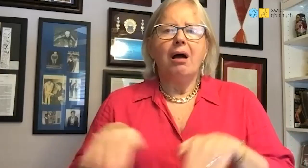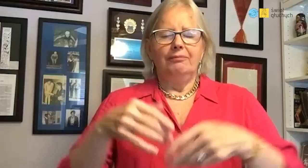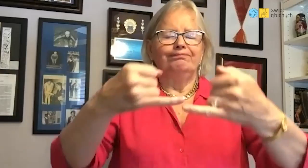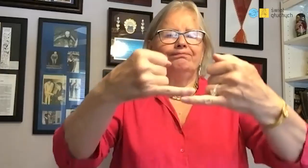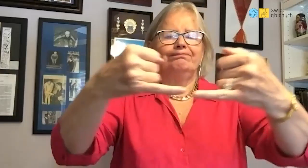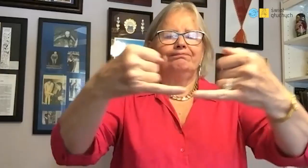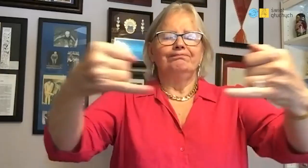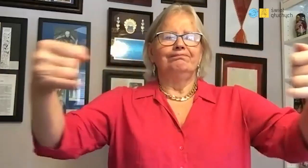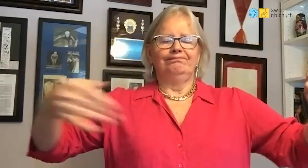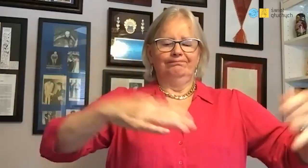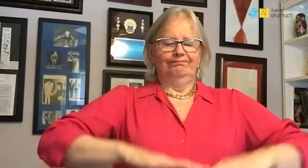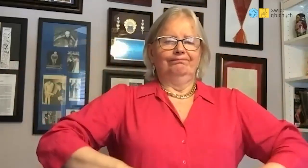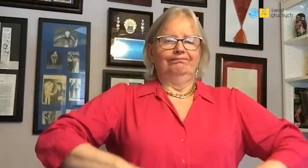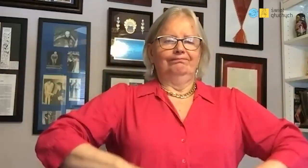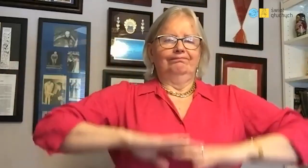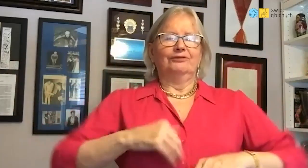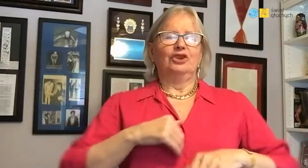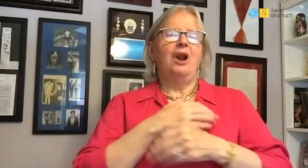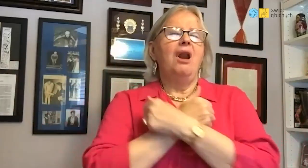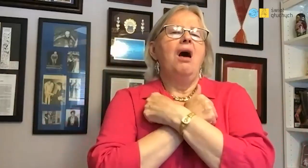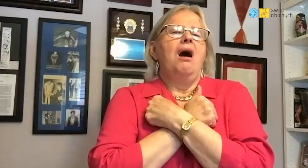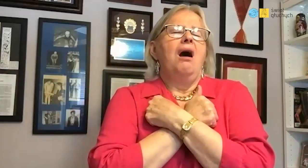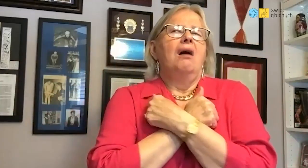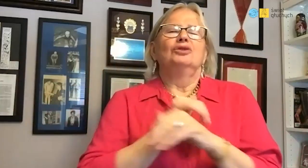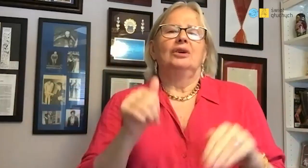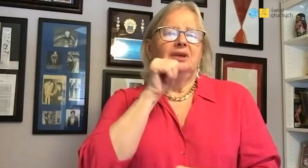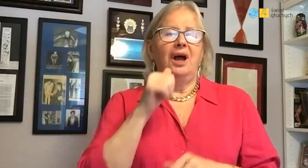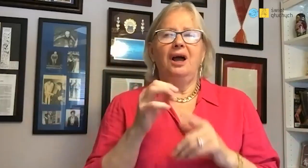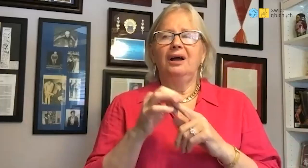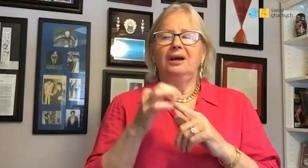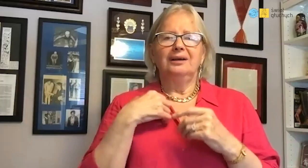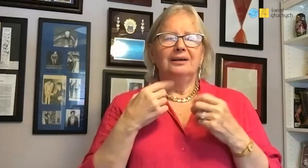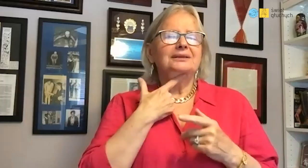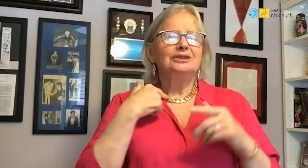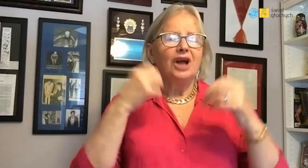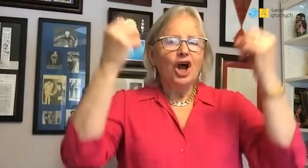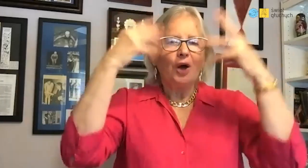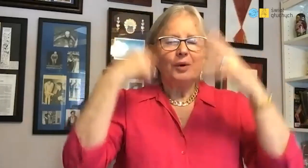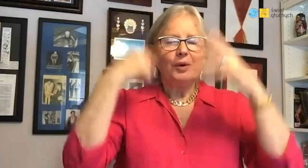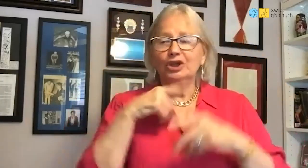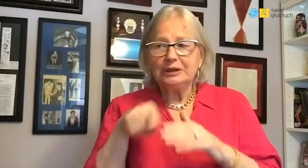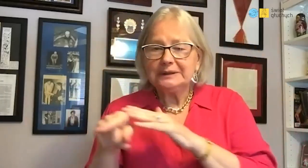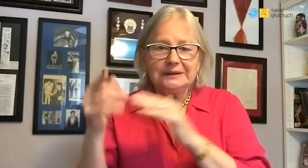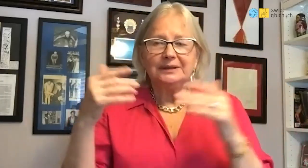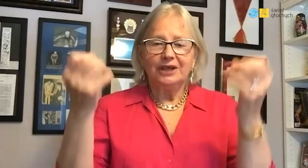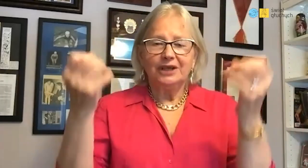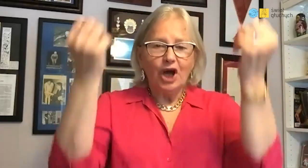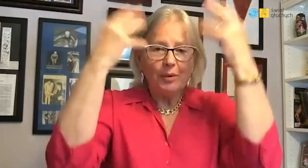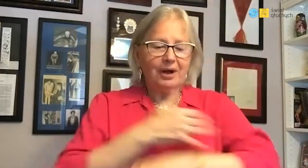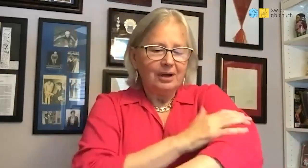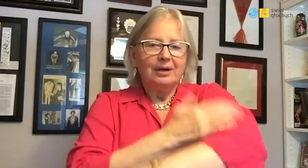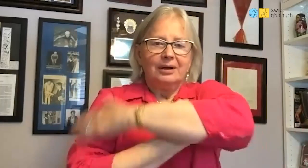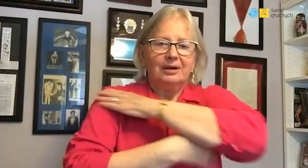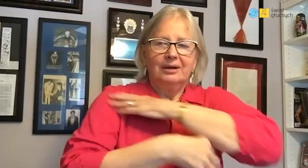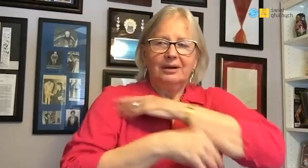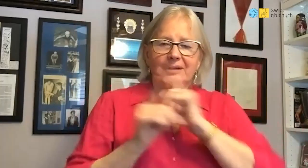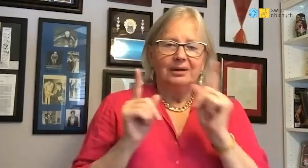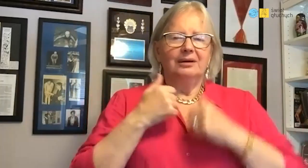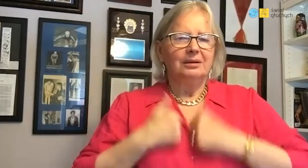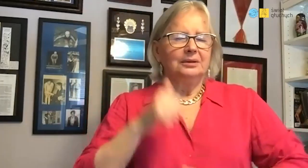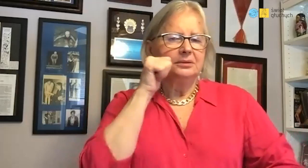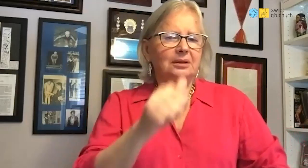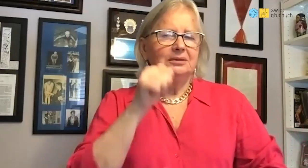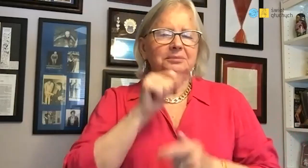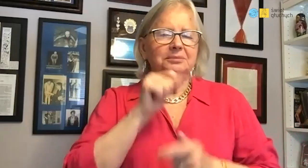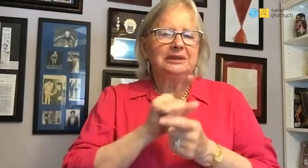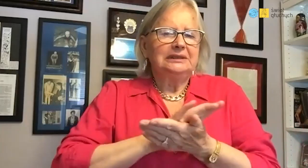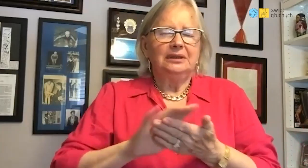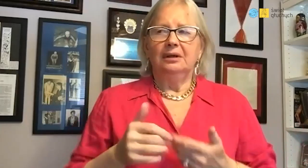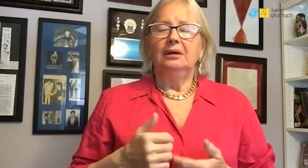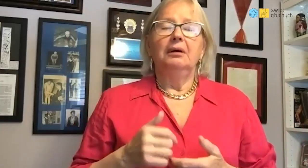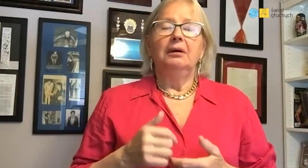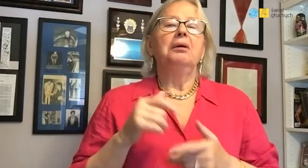Every day, I secretly used to go there, splashing and bathing in water.